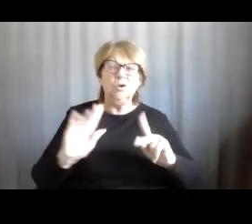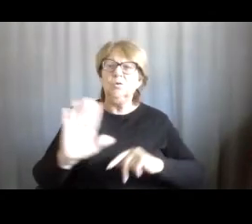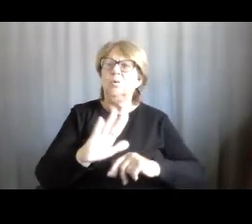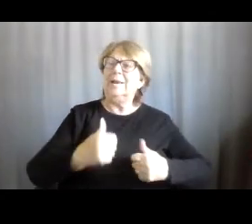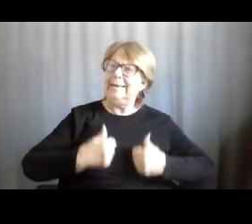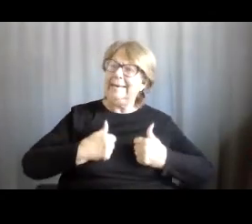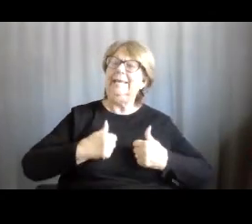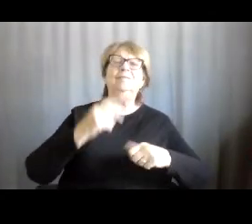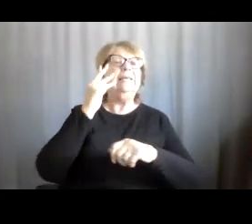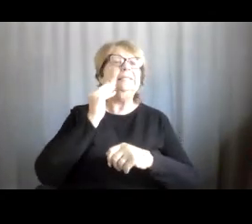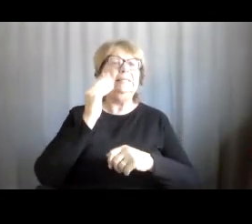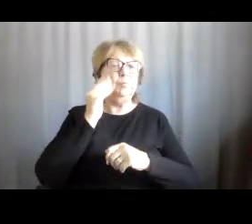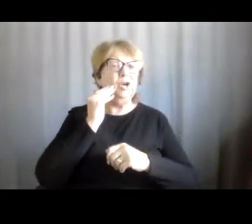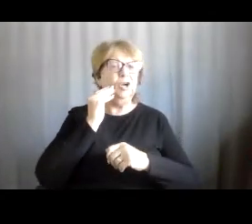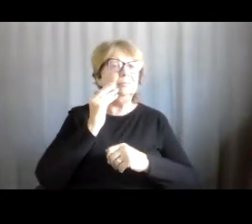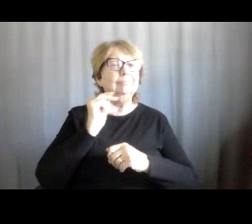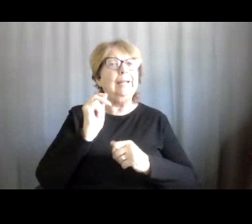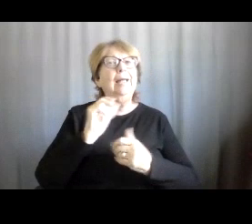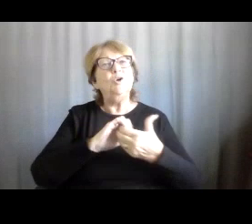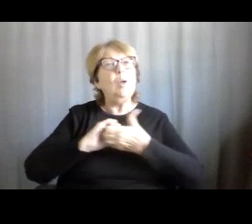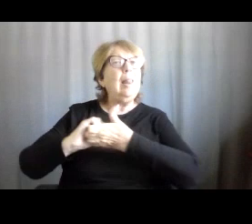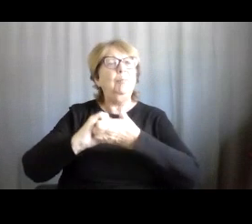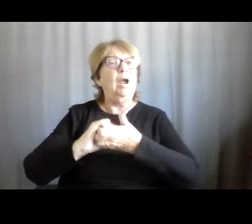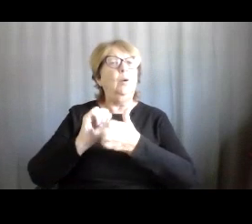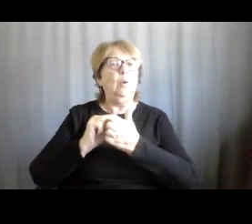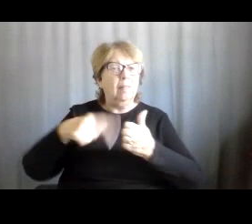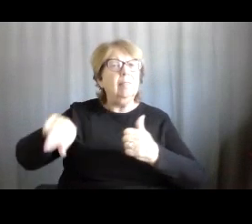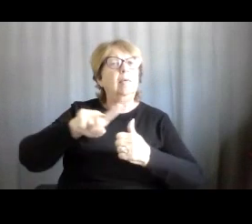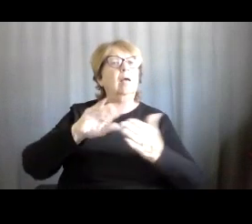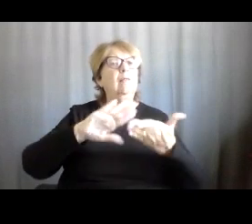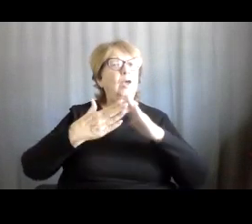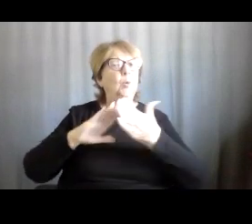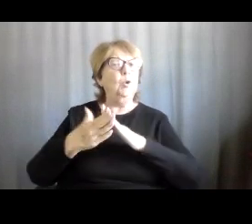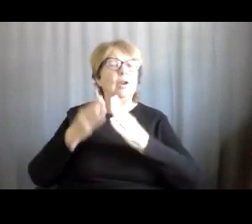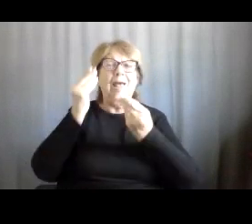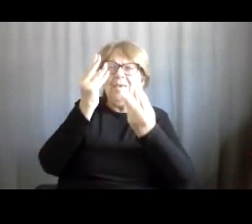and overall to collaborate with the community. [Roby Poche (DES)] The information that you provide will help